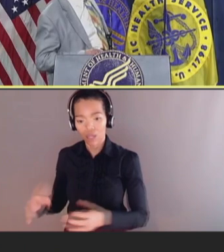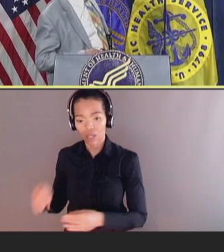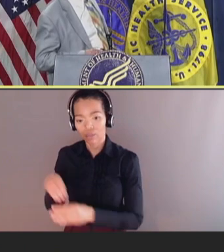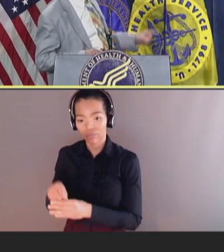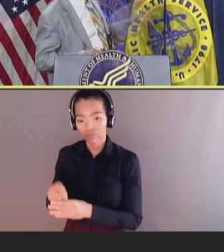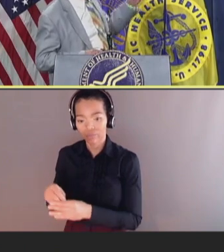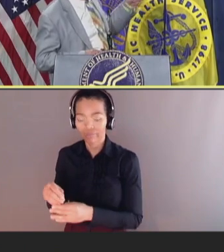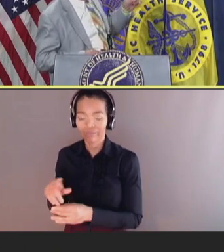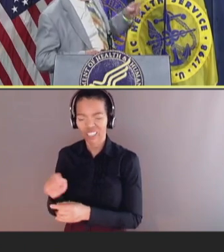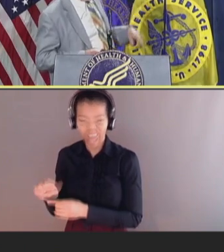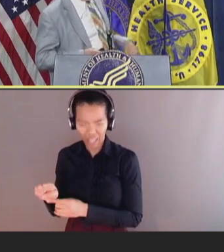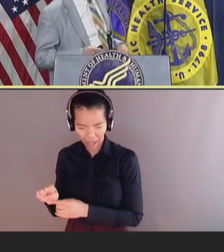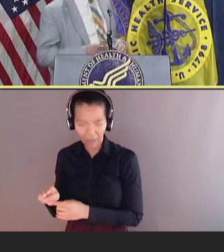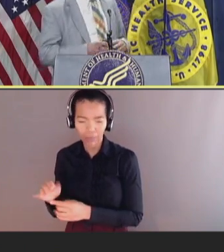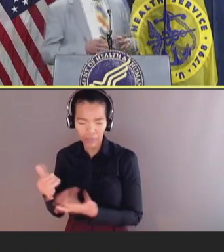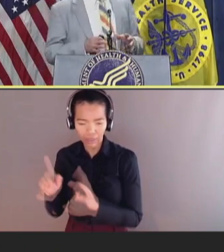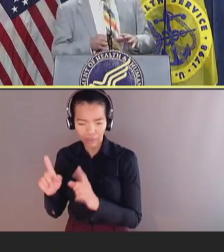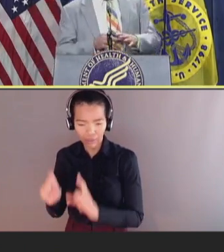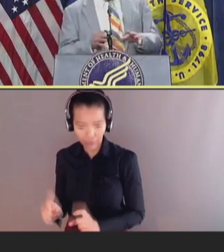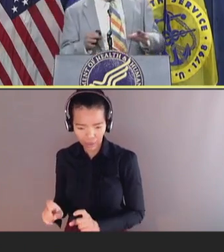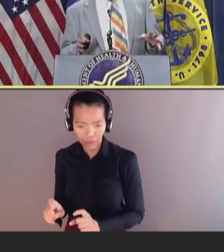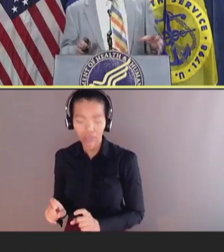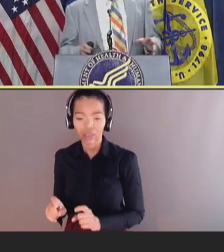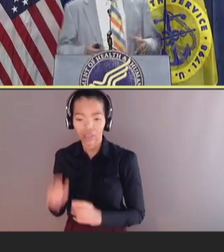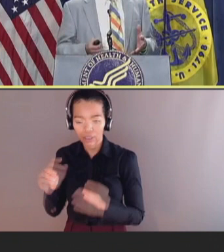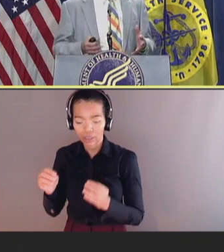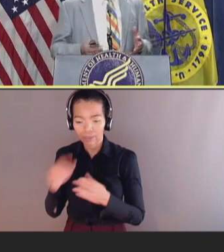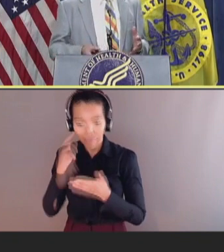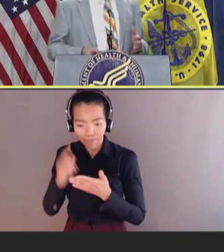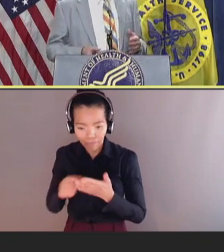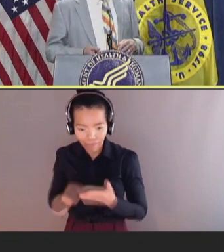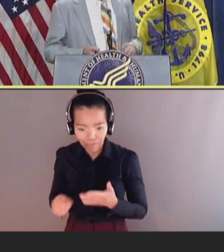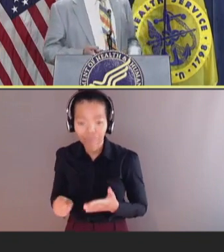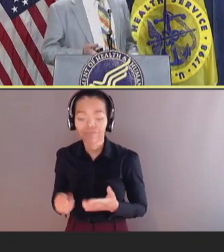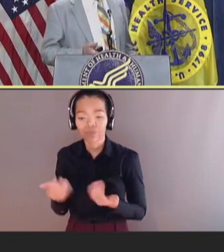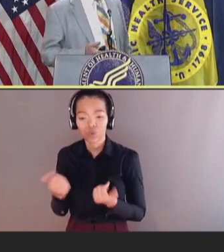we're data mining that now trying to figure out what are the potential responses that